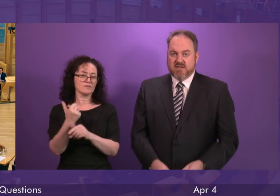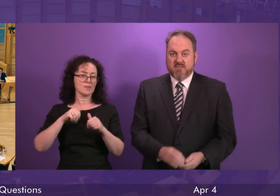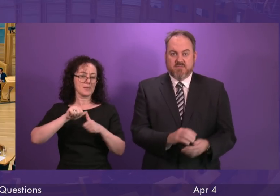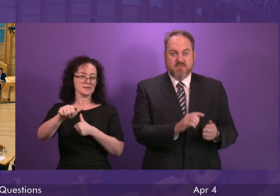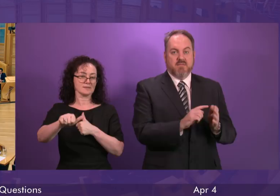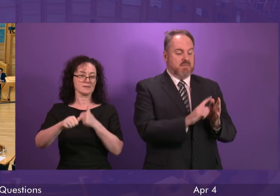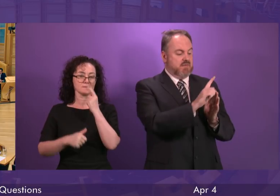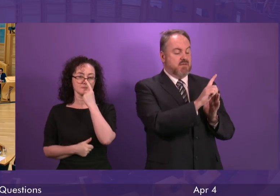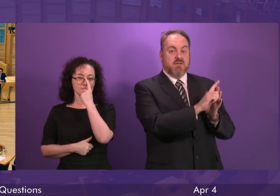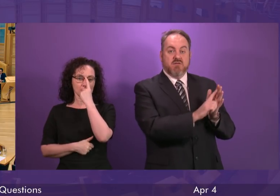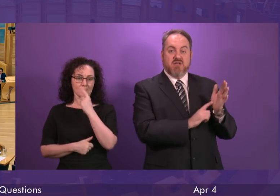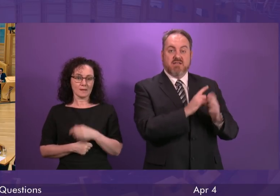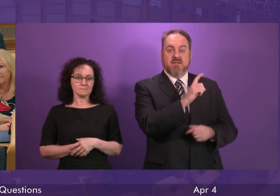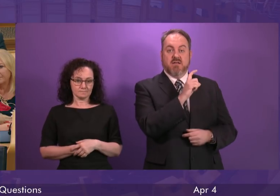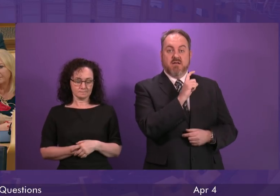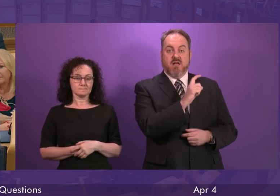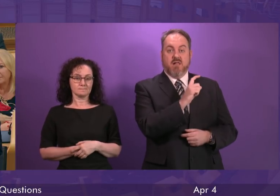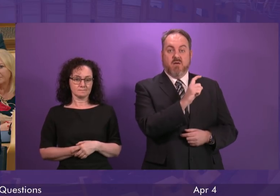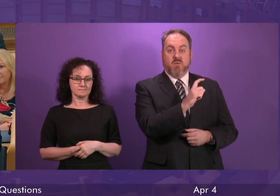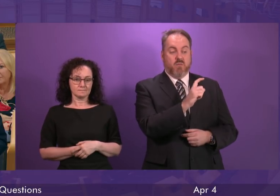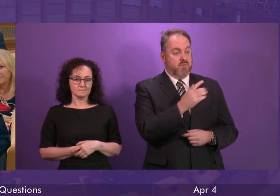Jackson Carlaw: I believe that the breadth of subjects in